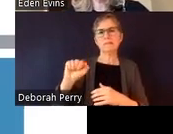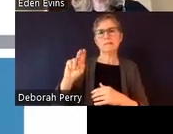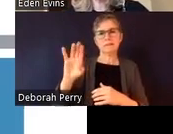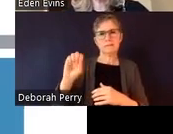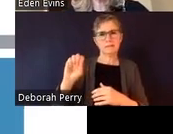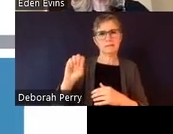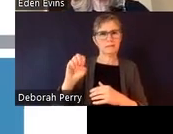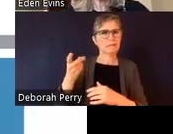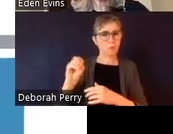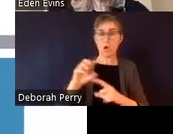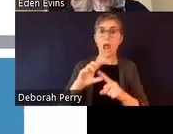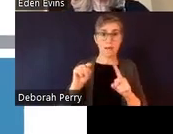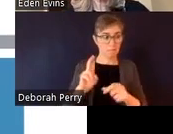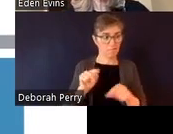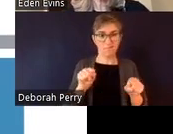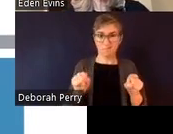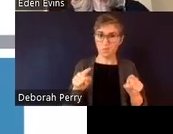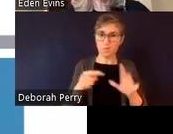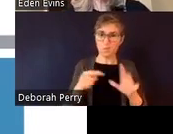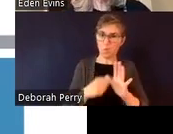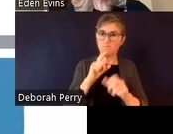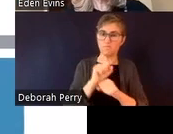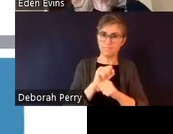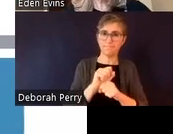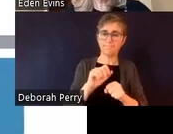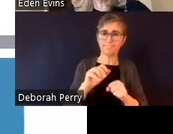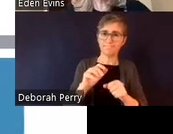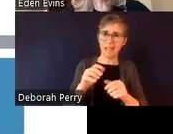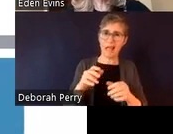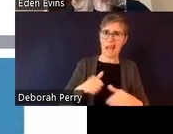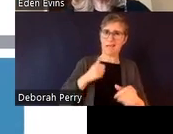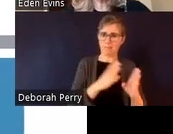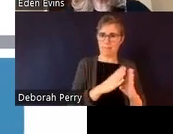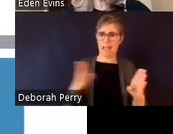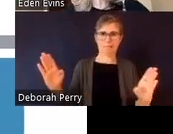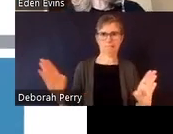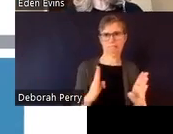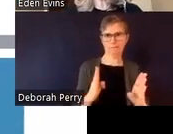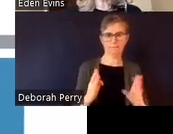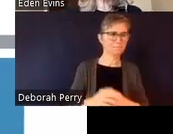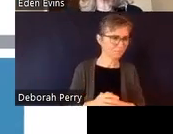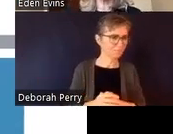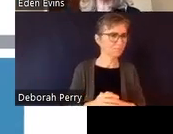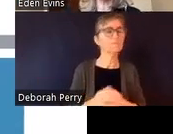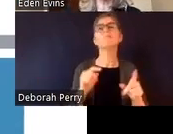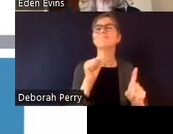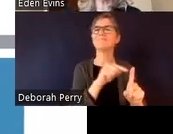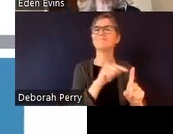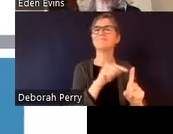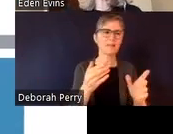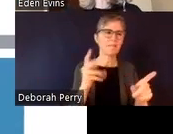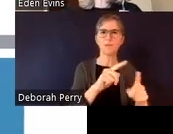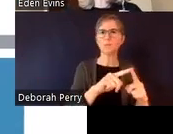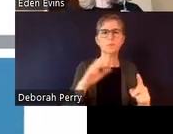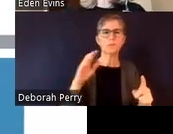Next slide. And here's the impact of cannabis use. T=This is a particularly striking study to me just